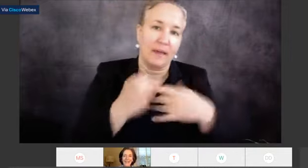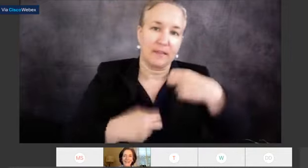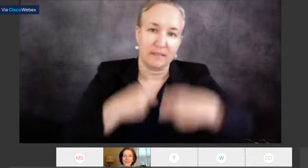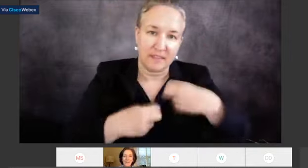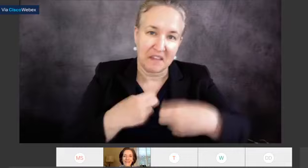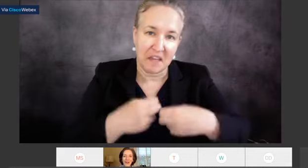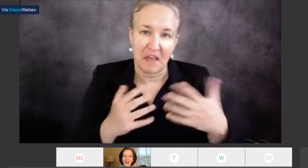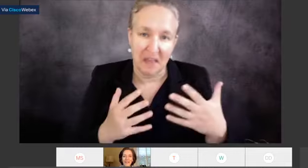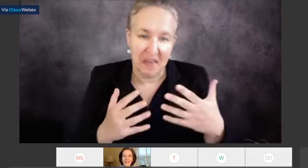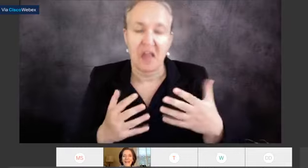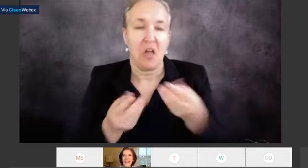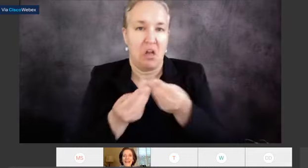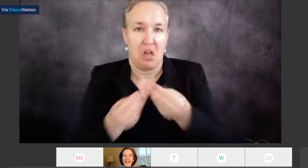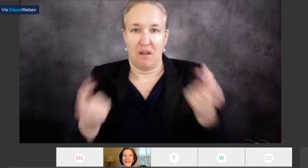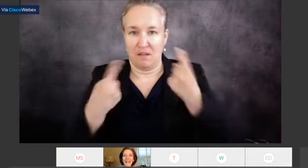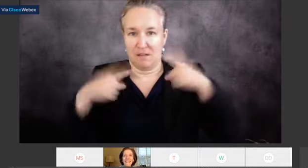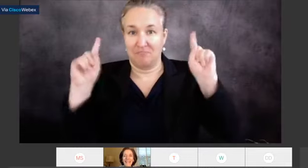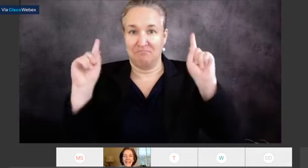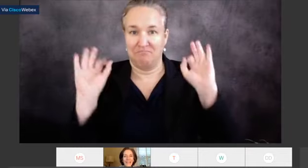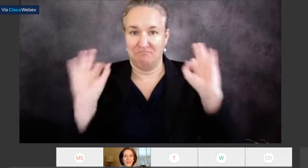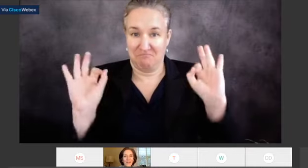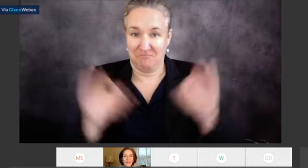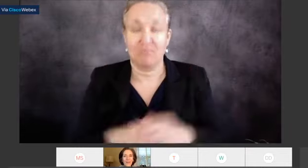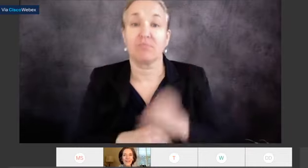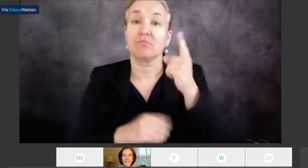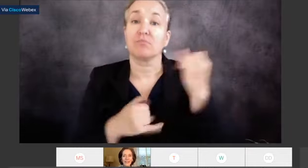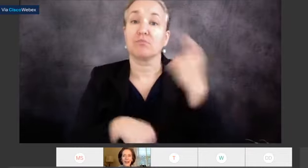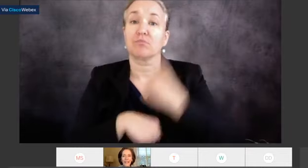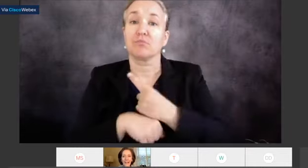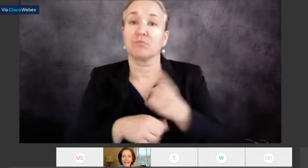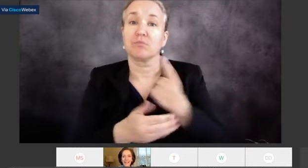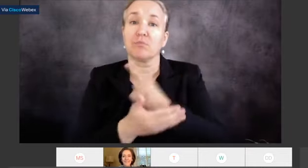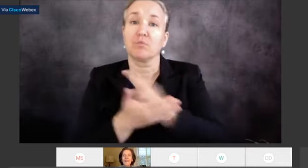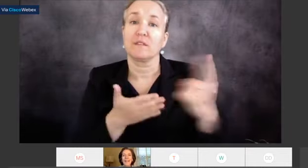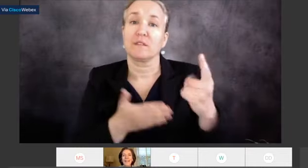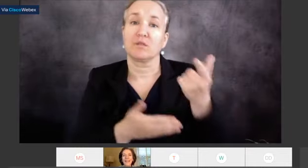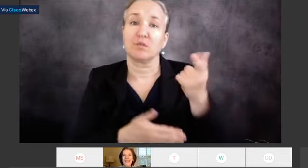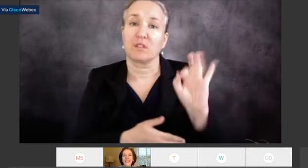they've been resolved uh today is week 29 in